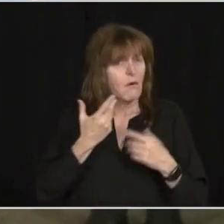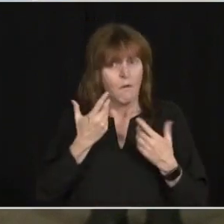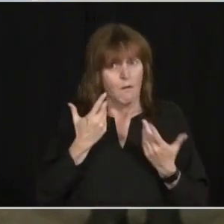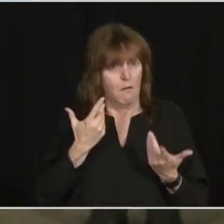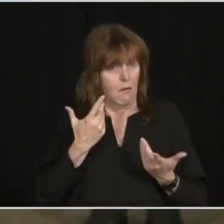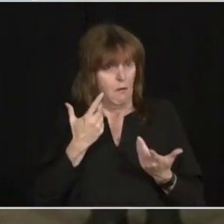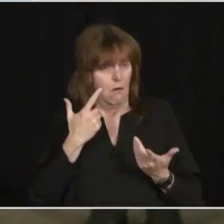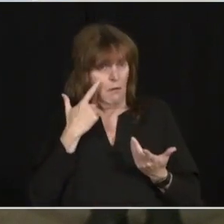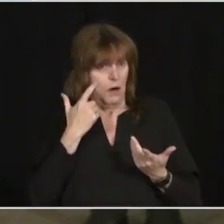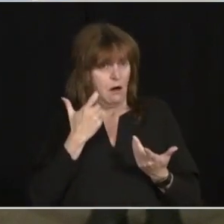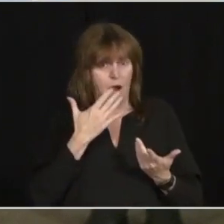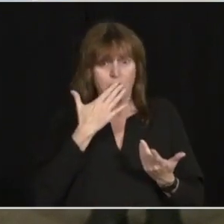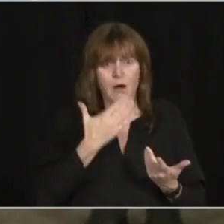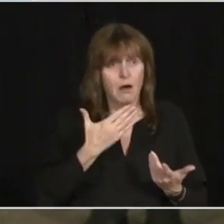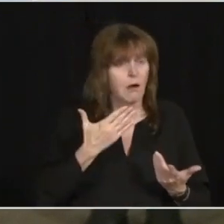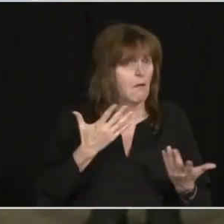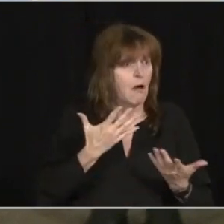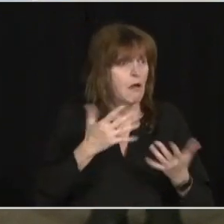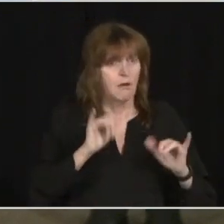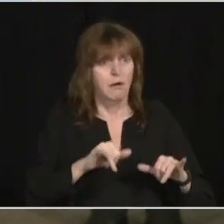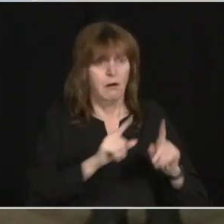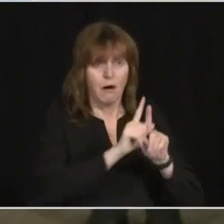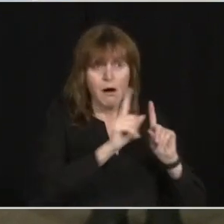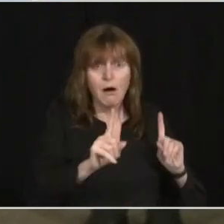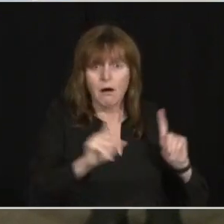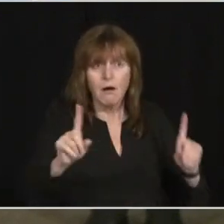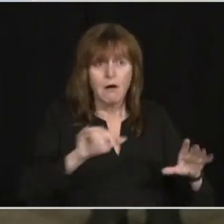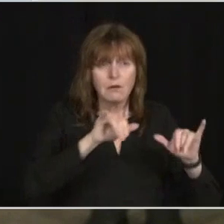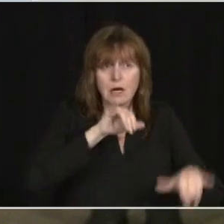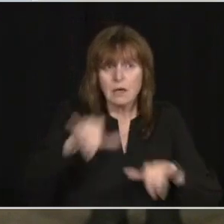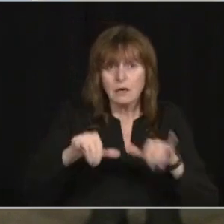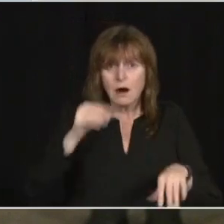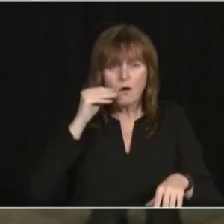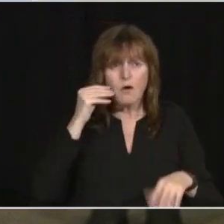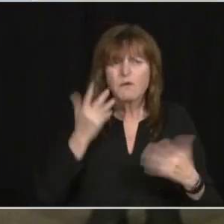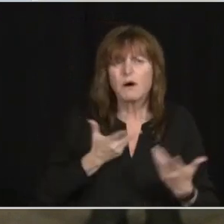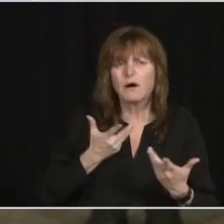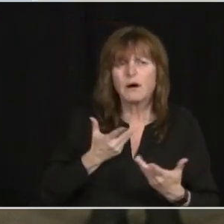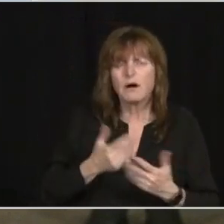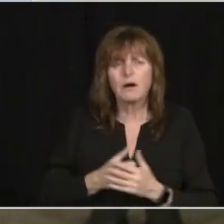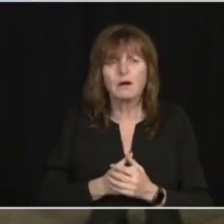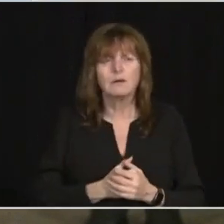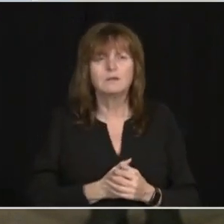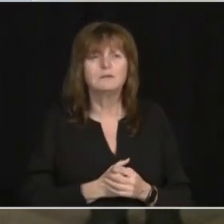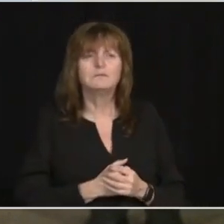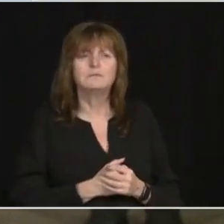other measures that you've brought in working? I'm going to pass it this